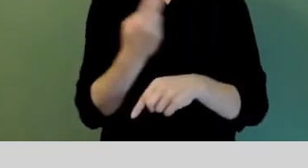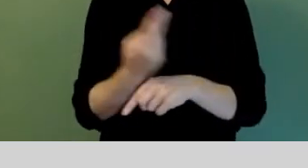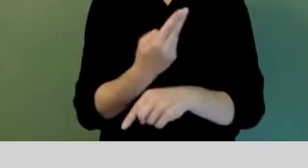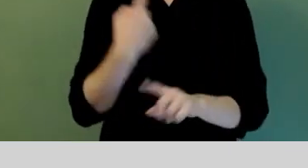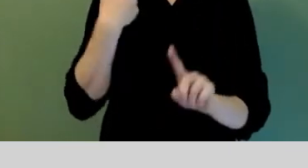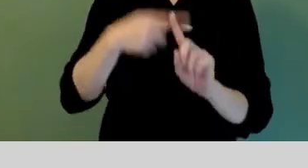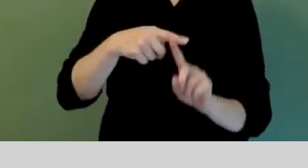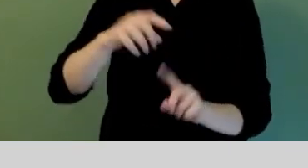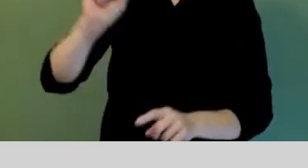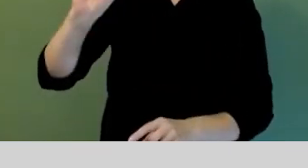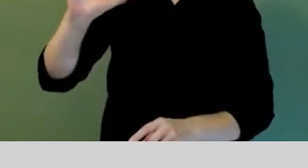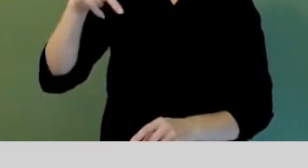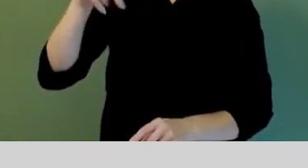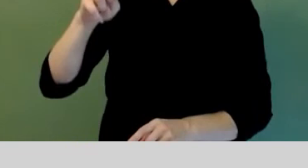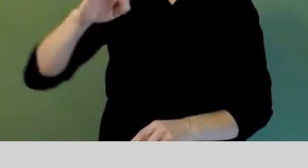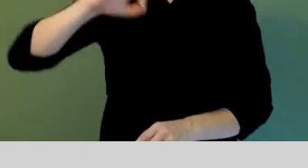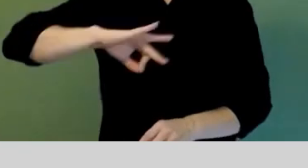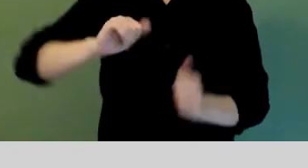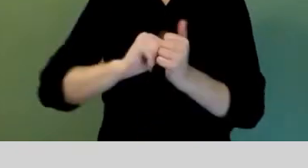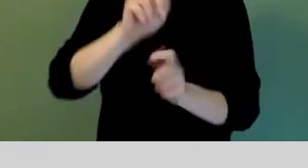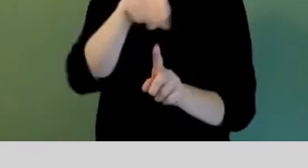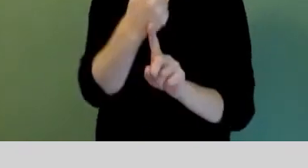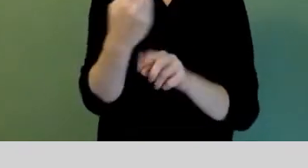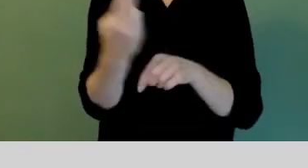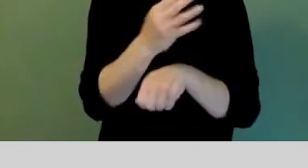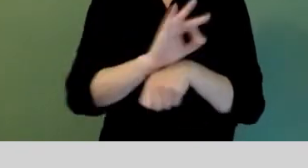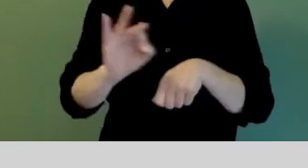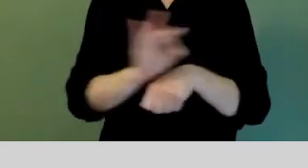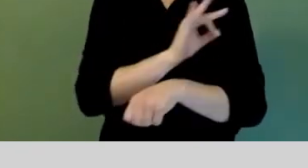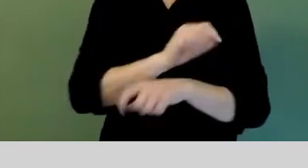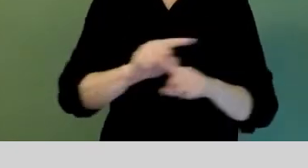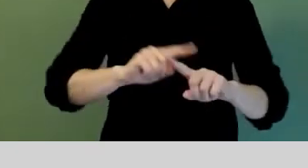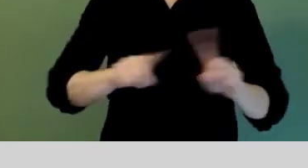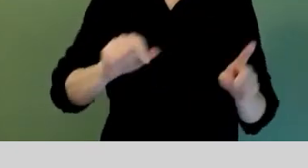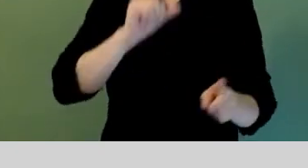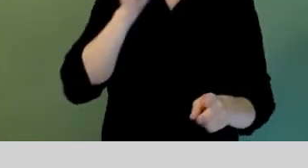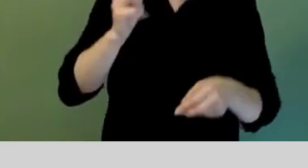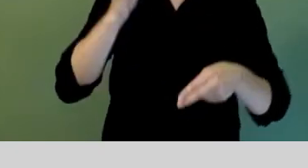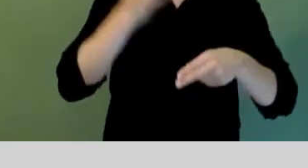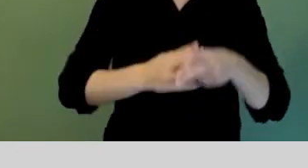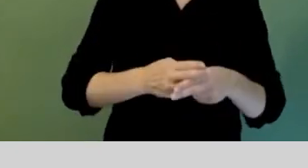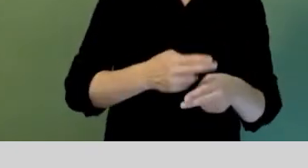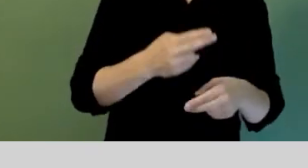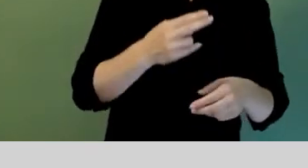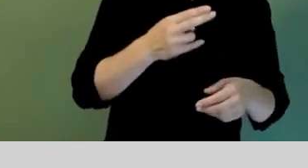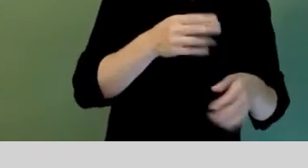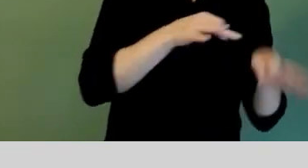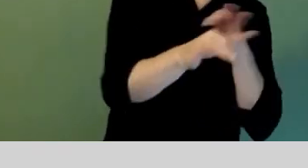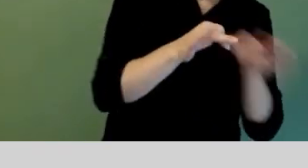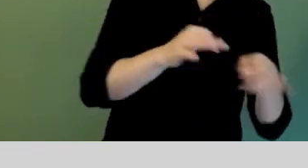but without the poor visual locality of define, consume, throw away which is really cool.